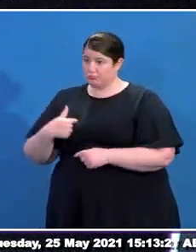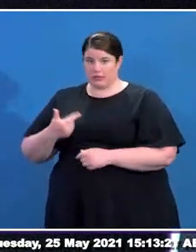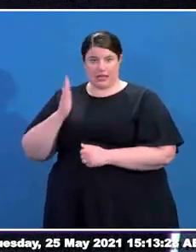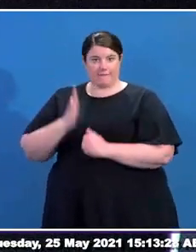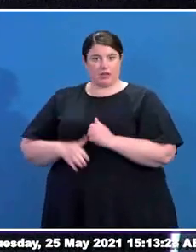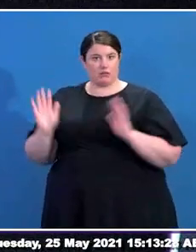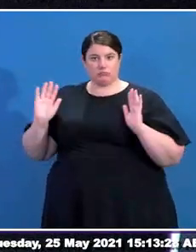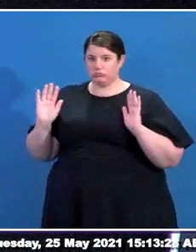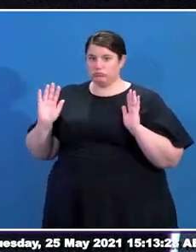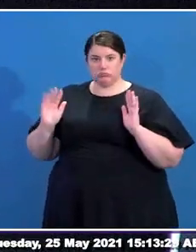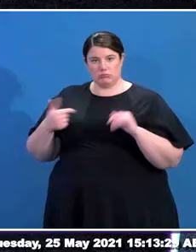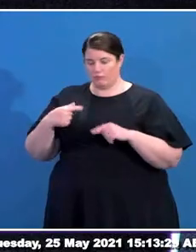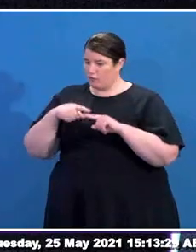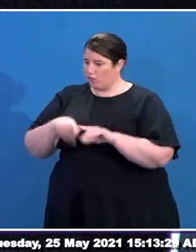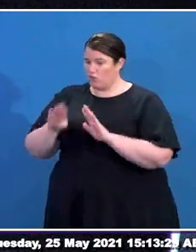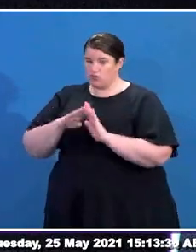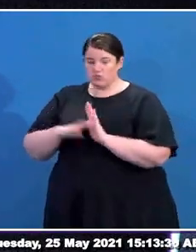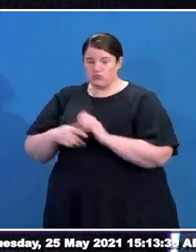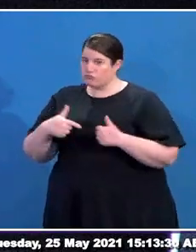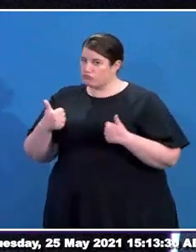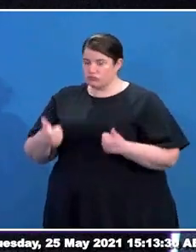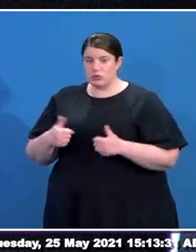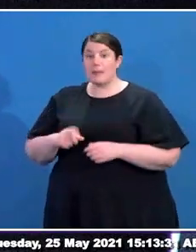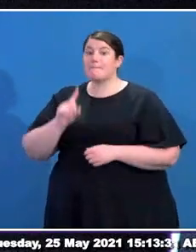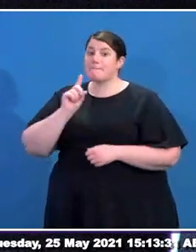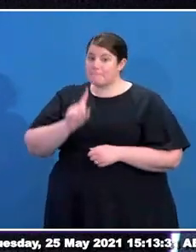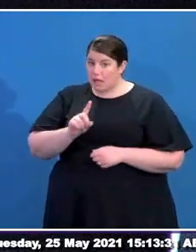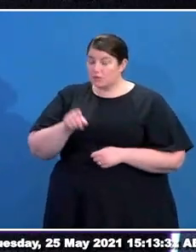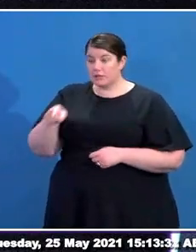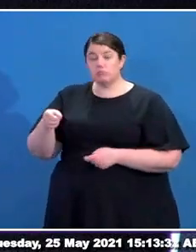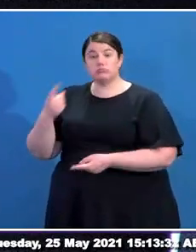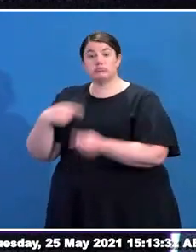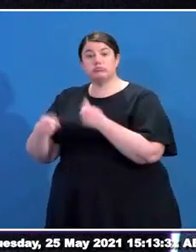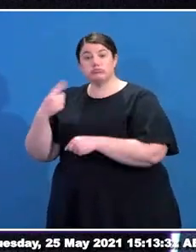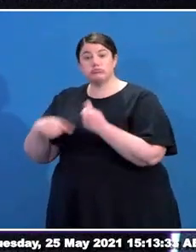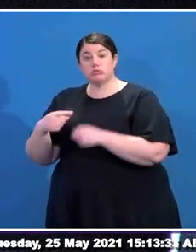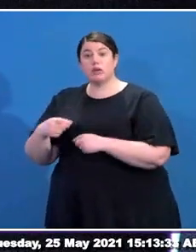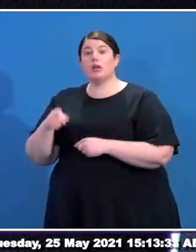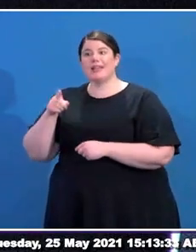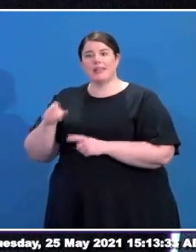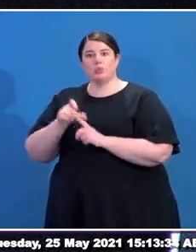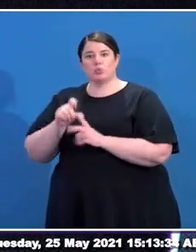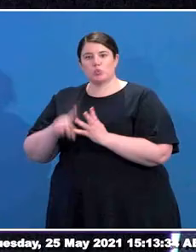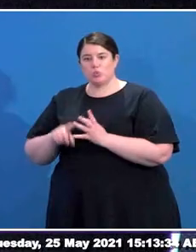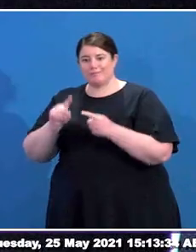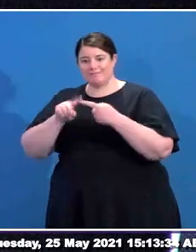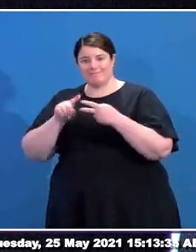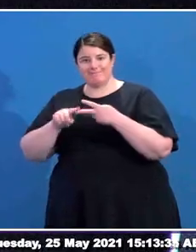misconduct at all, but he did provide you an account of what he had done? Would that be a fair --- I'm trying to summarise.